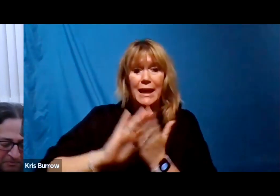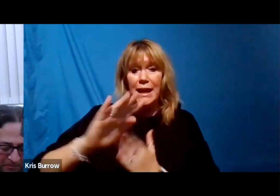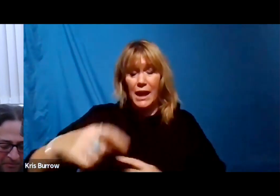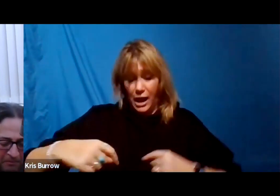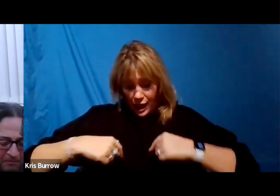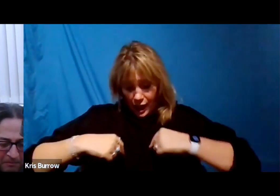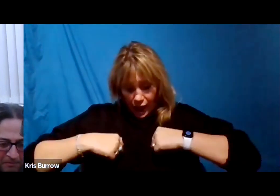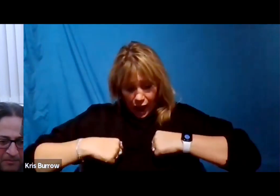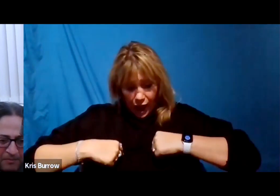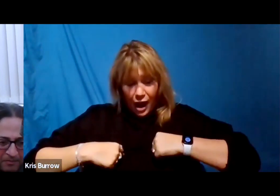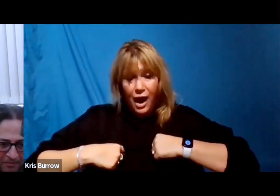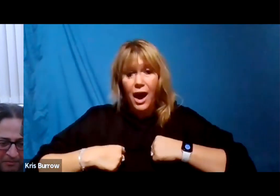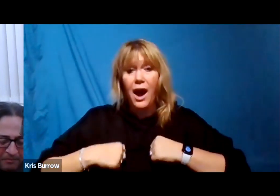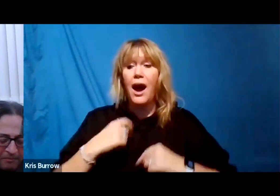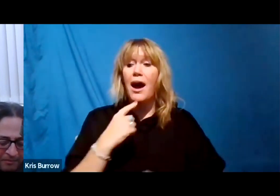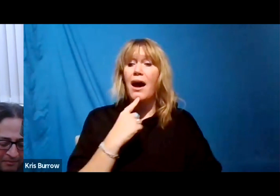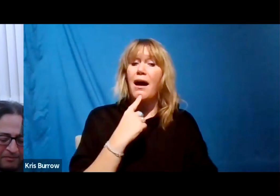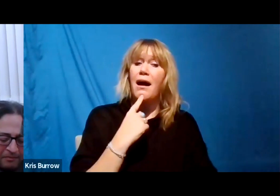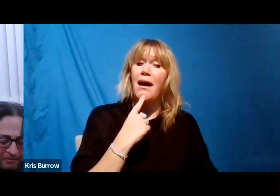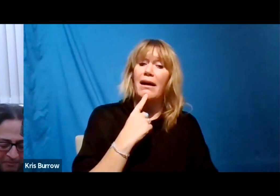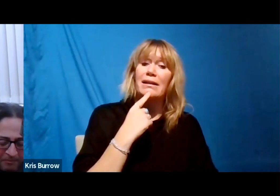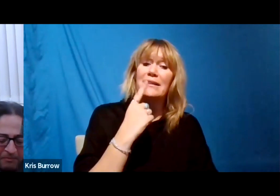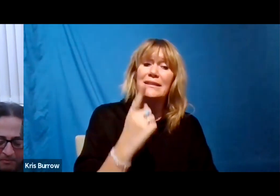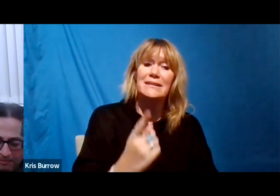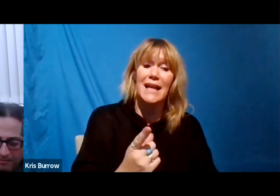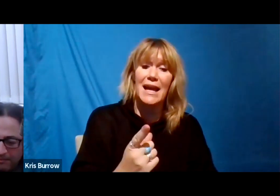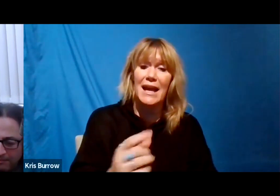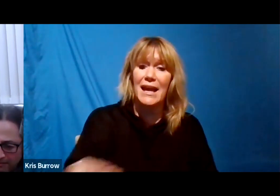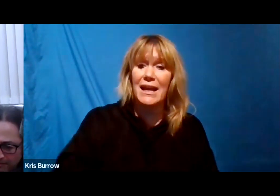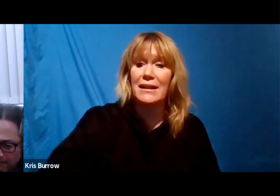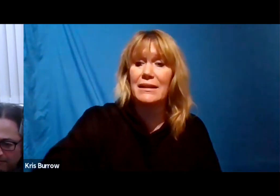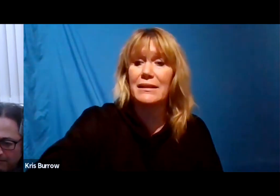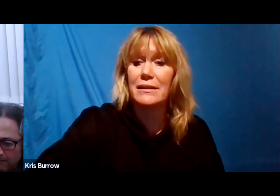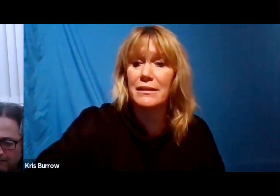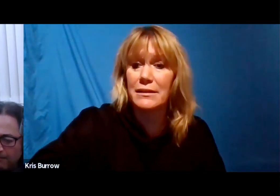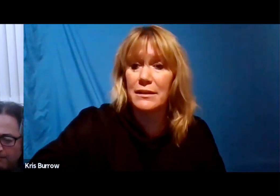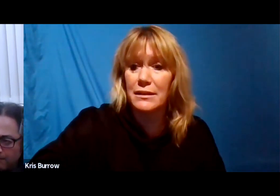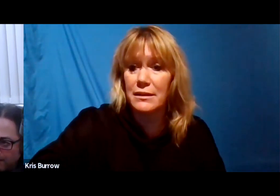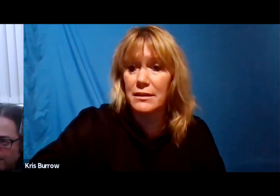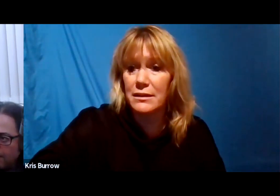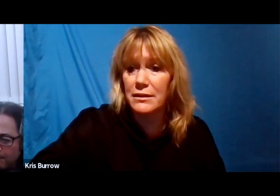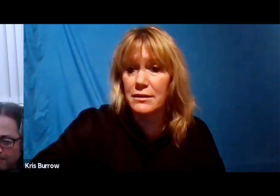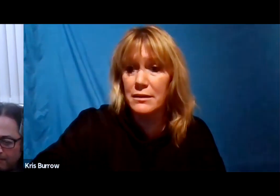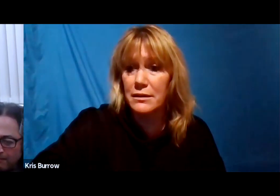Self defence assert your rights